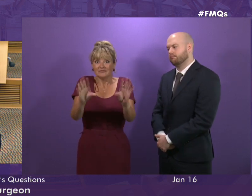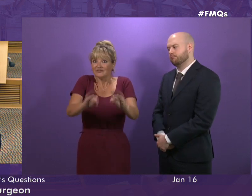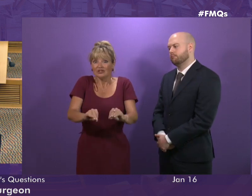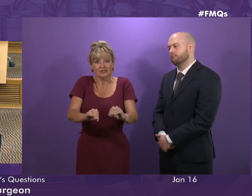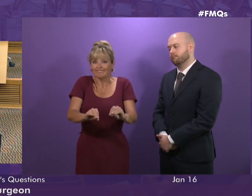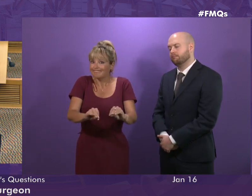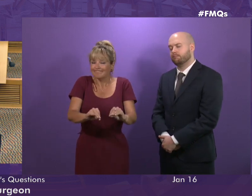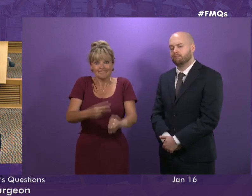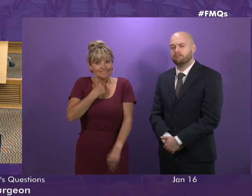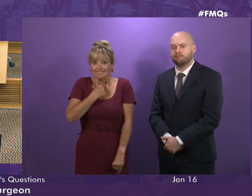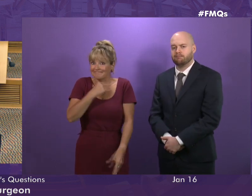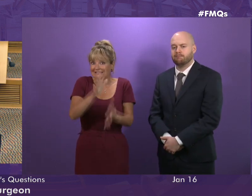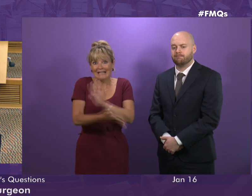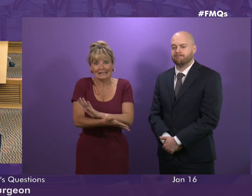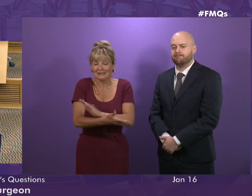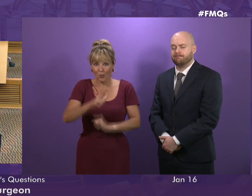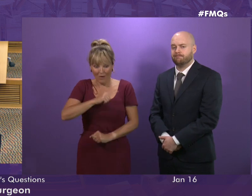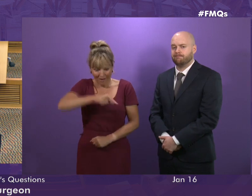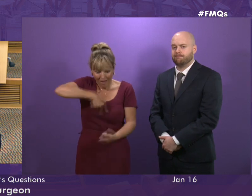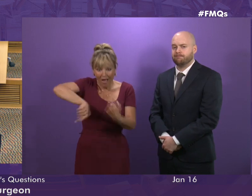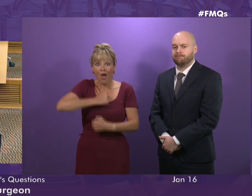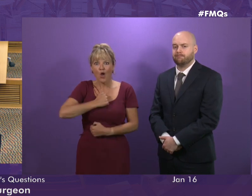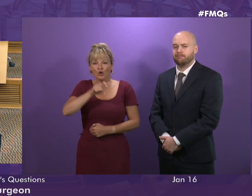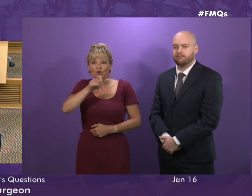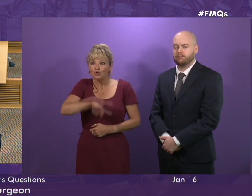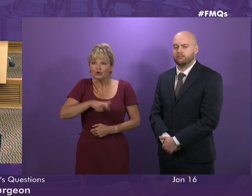the diversity and internationalism that the programme brings, and it would be a disaster